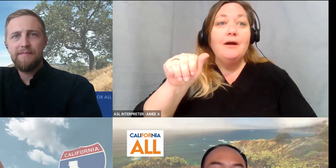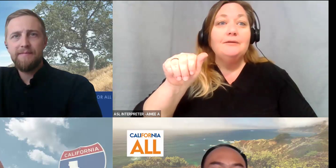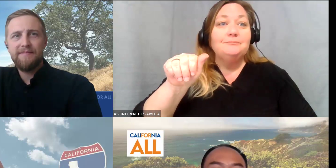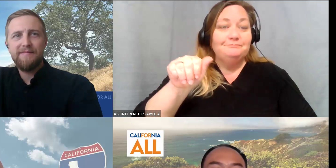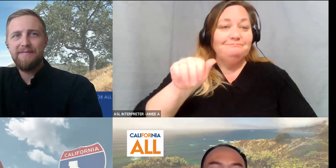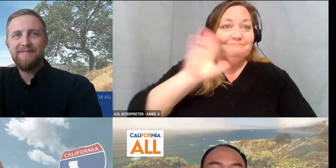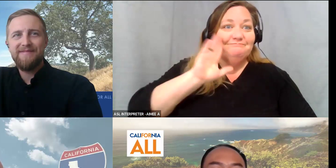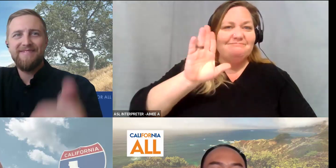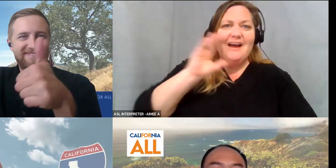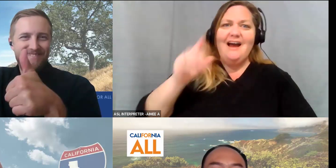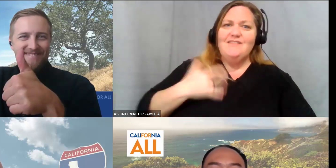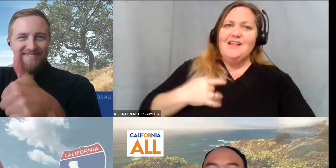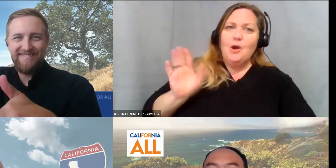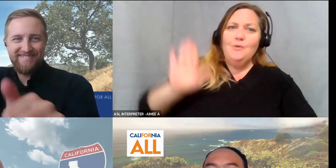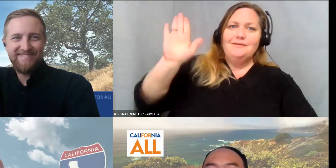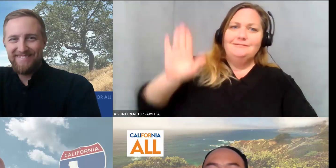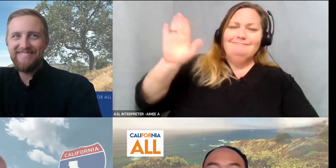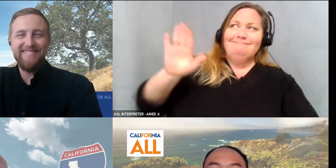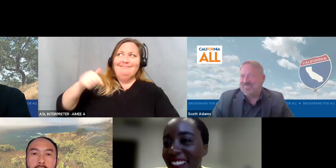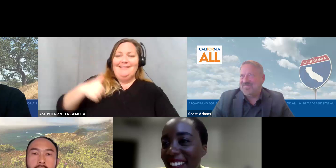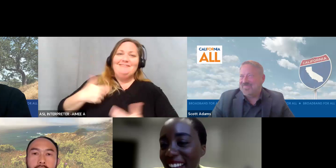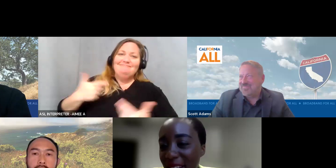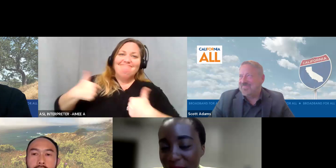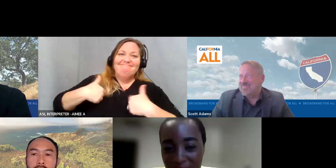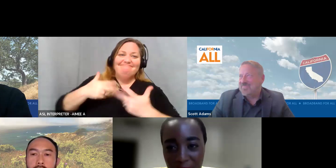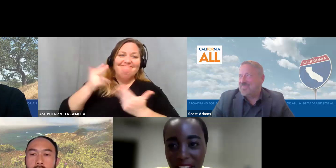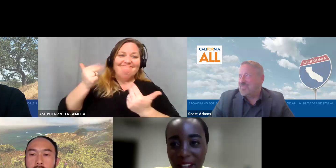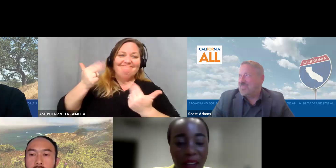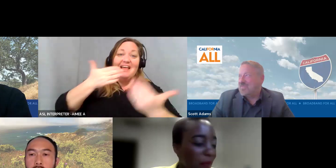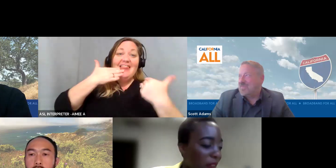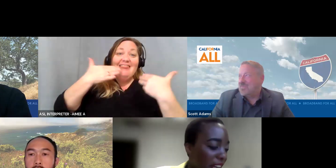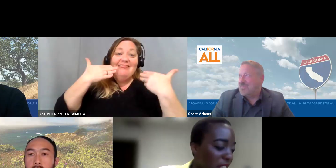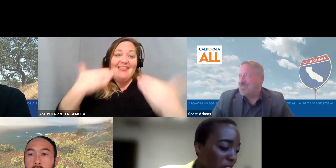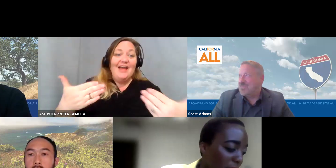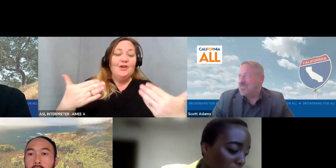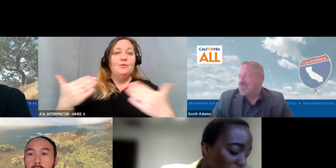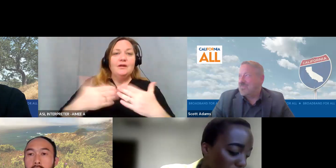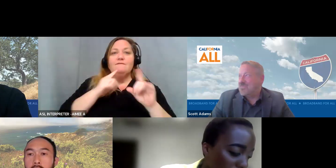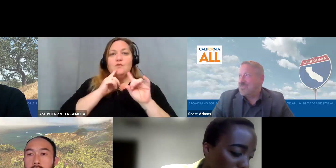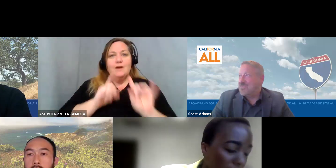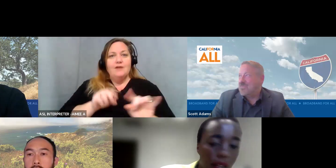Like I always have my hand raised, but that is life. Thank you again for answering my questions.